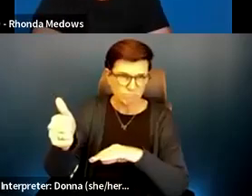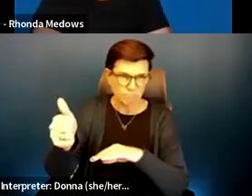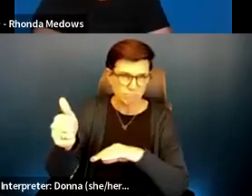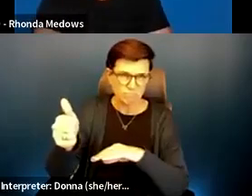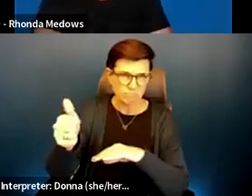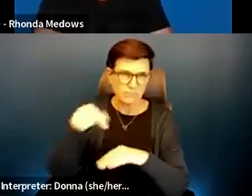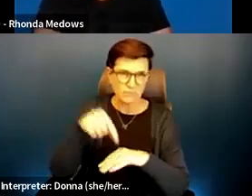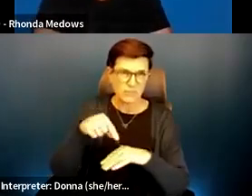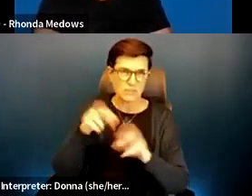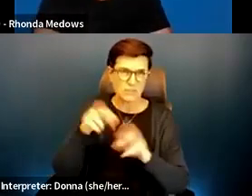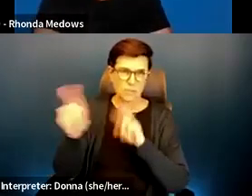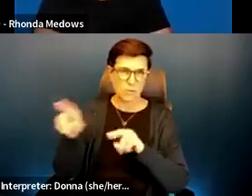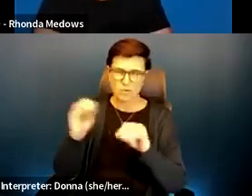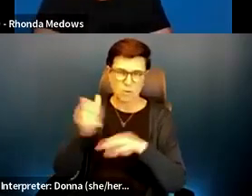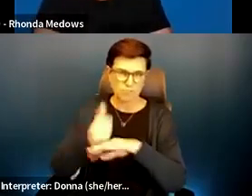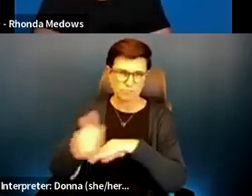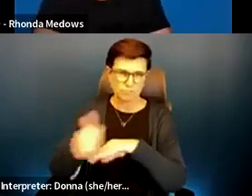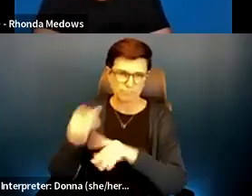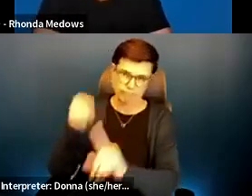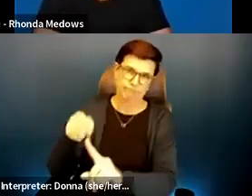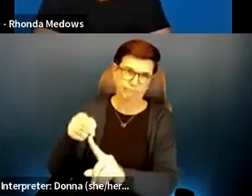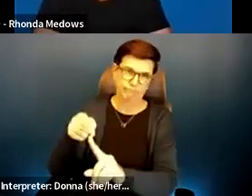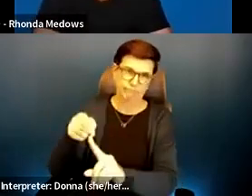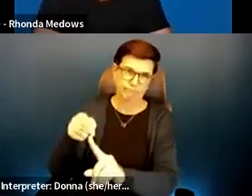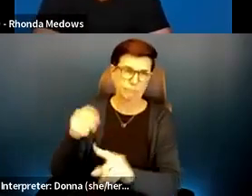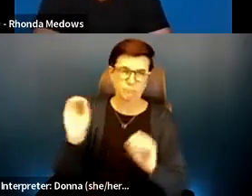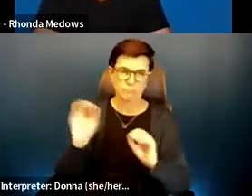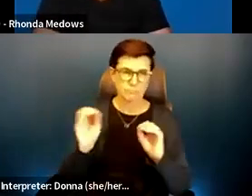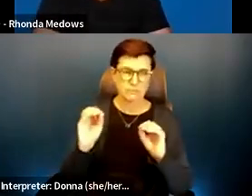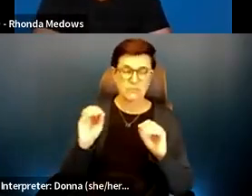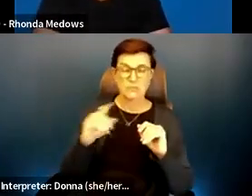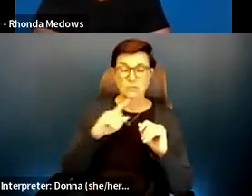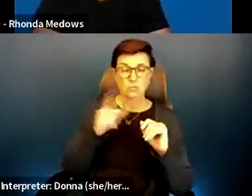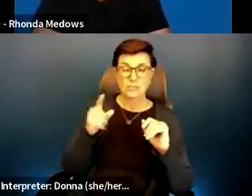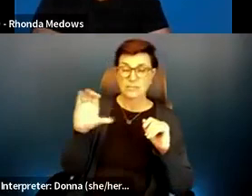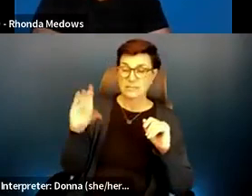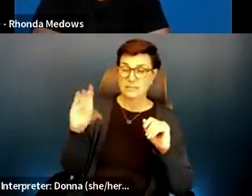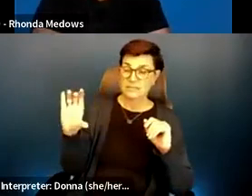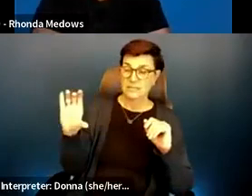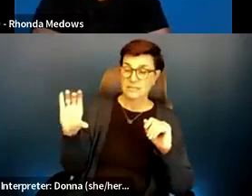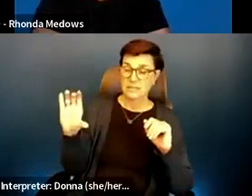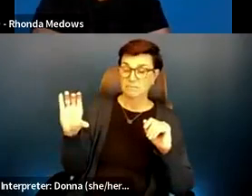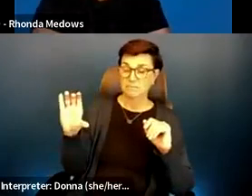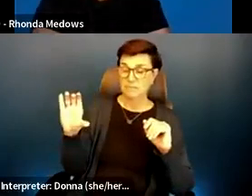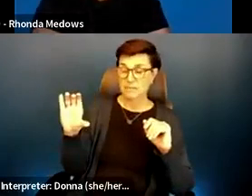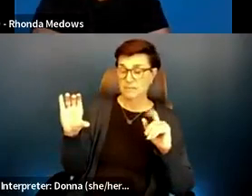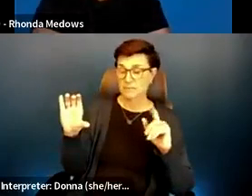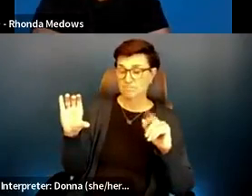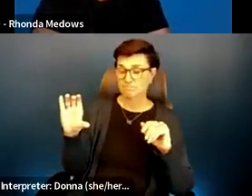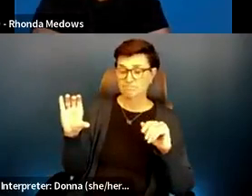and the CDC were incredibly forthcoming and honest,